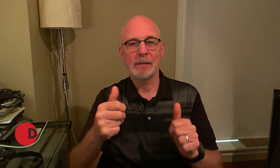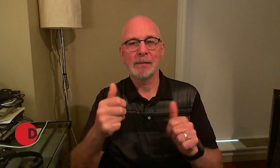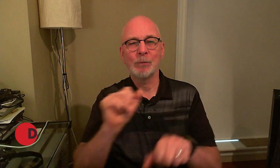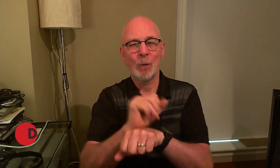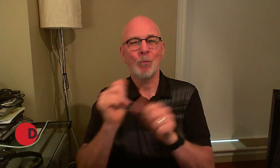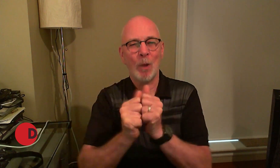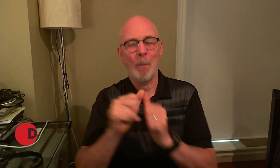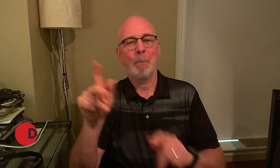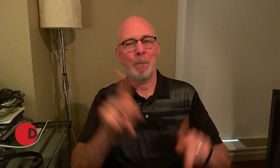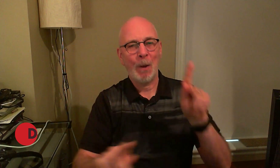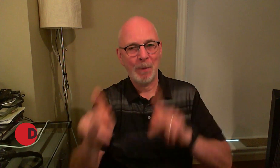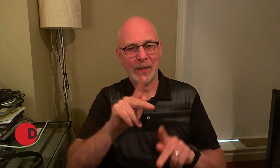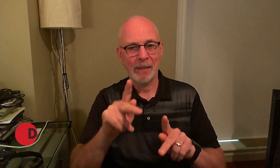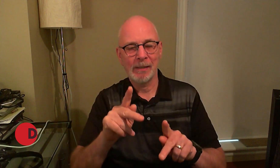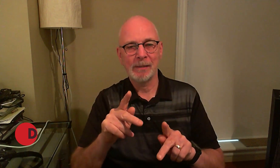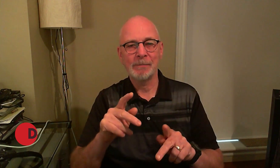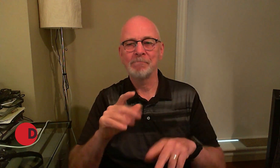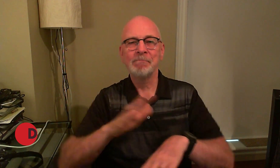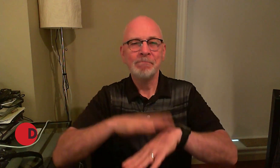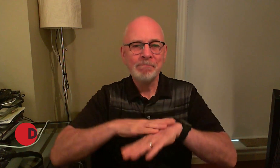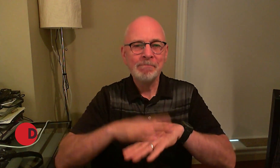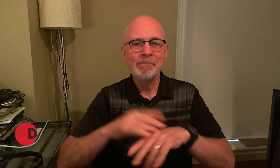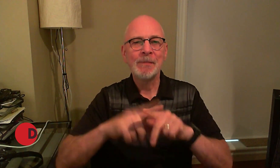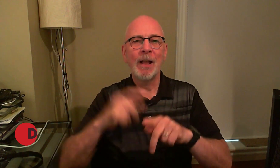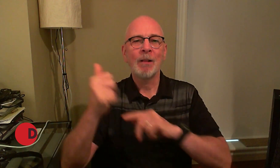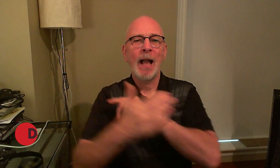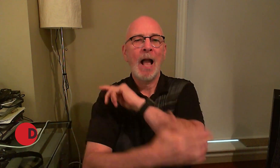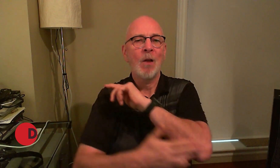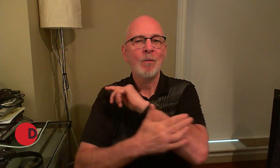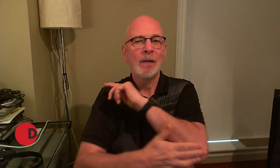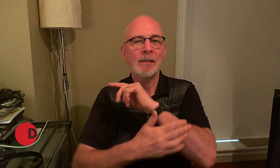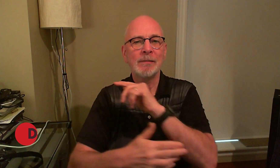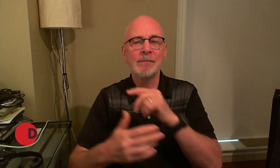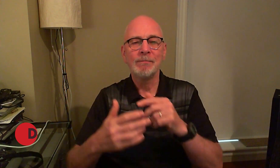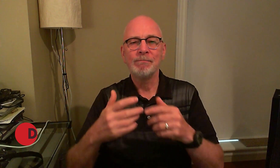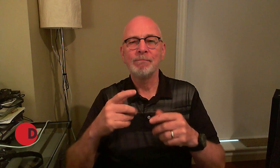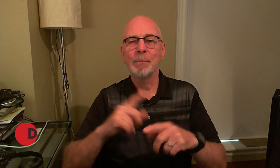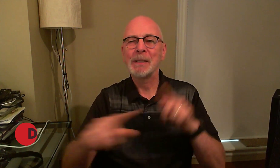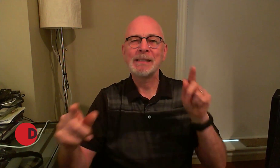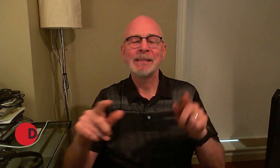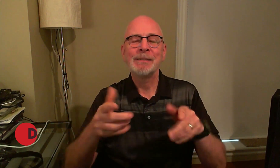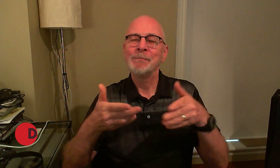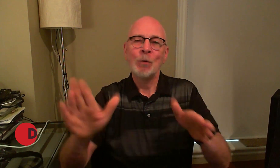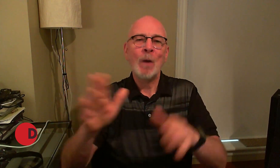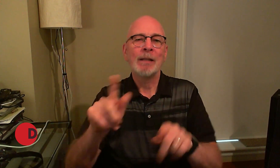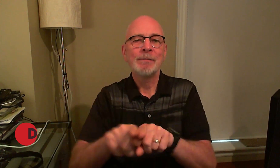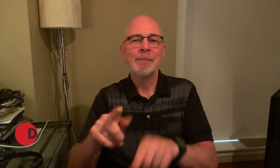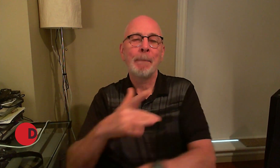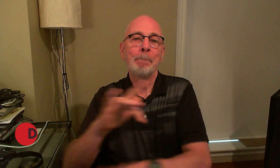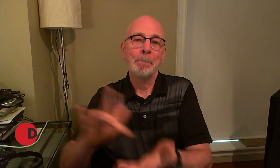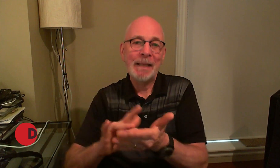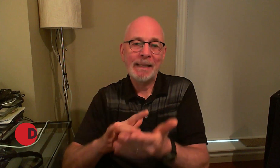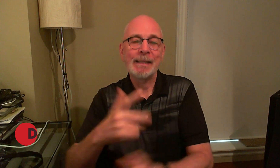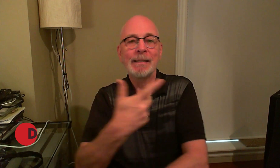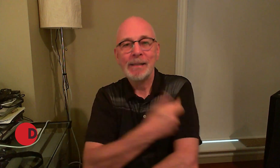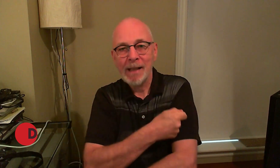with people, warn other countries but had to deal with medicines, staying at